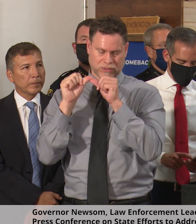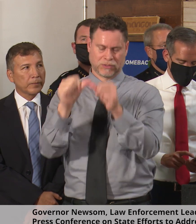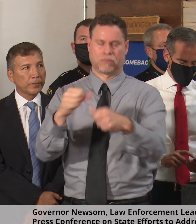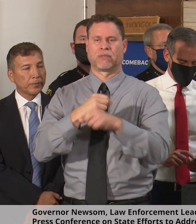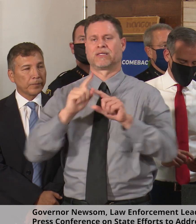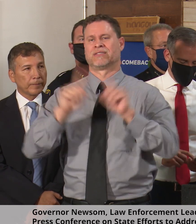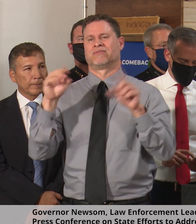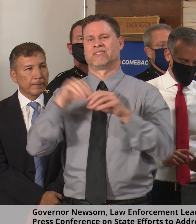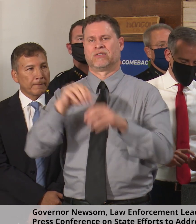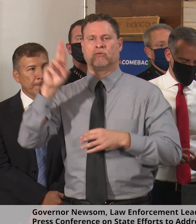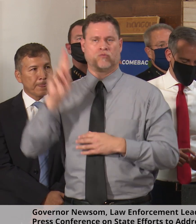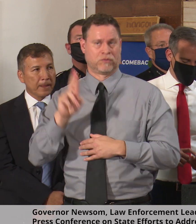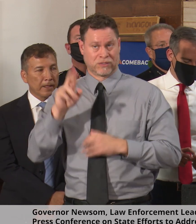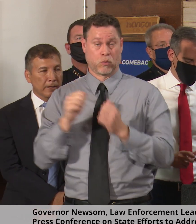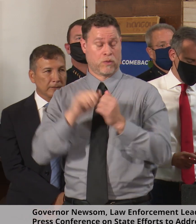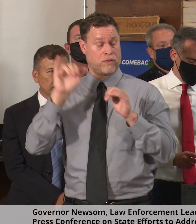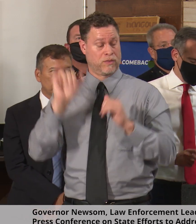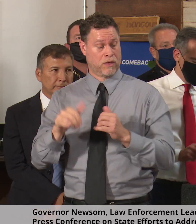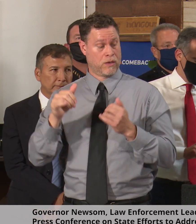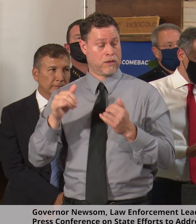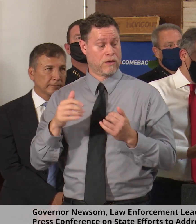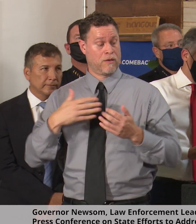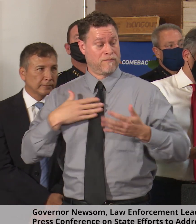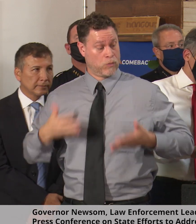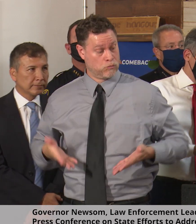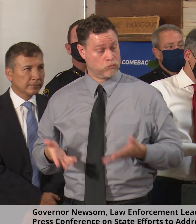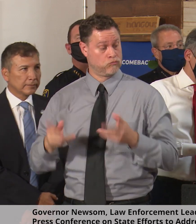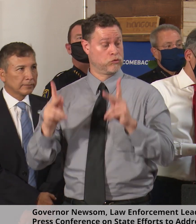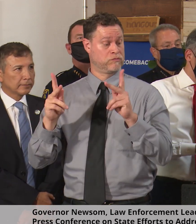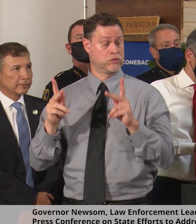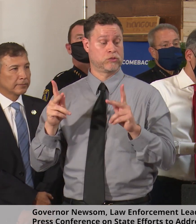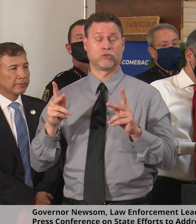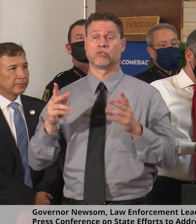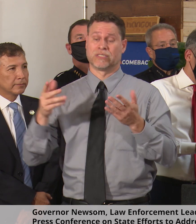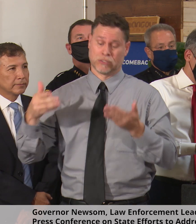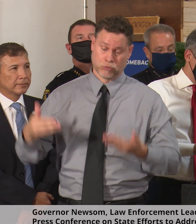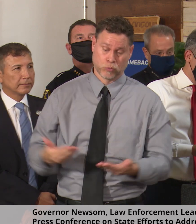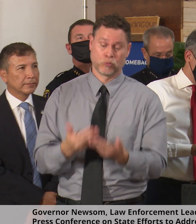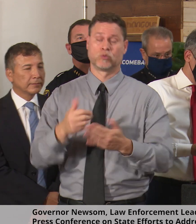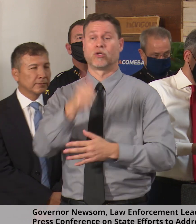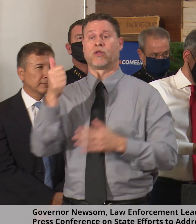Riverside and with that I have the privilege of introducing another one of our big city mayors